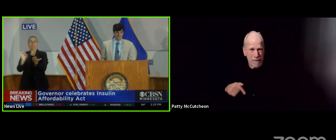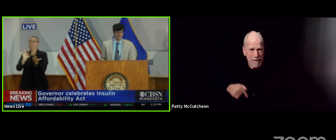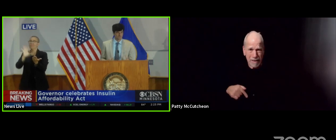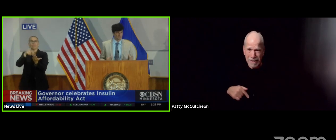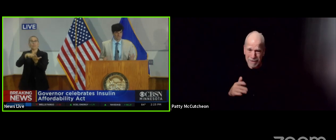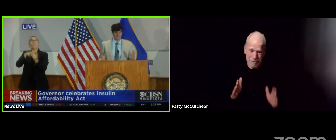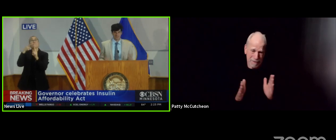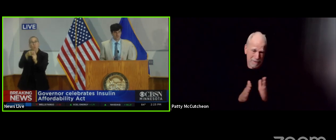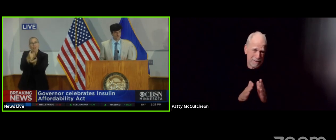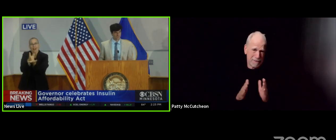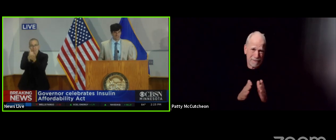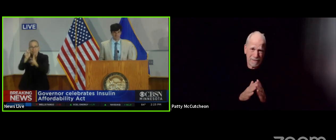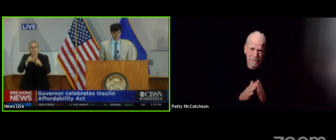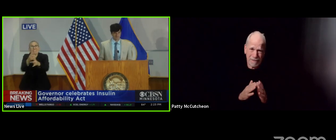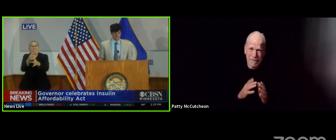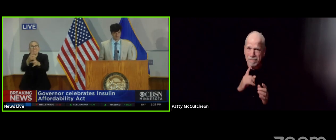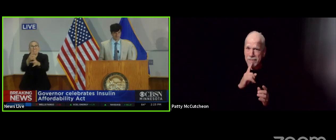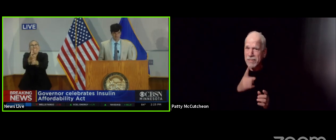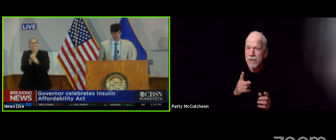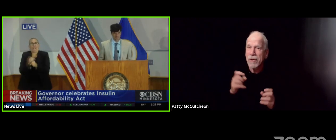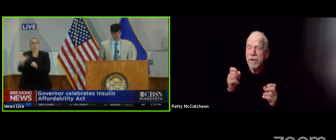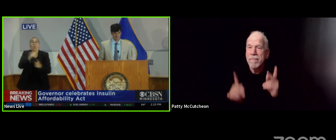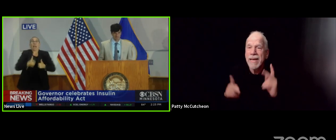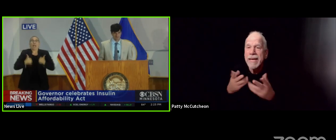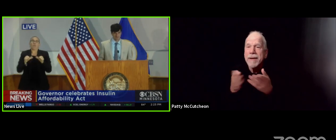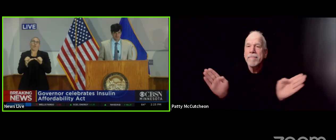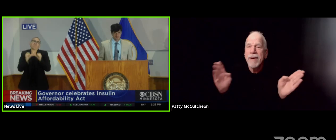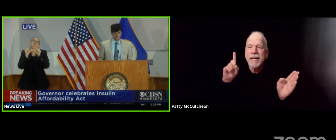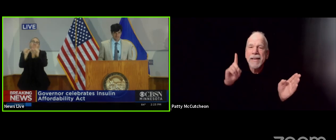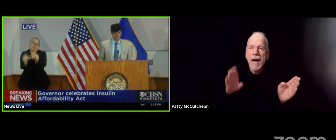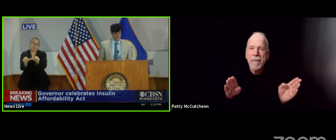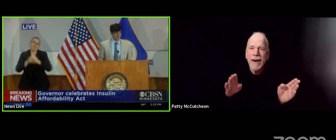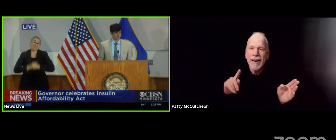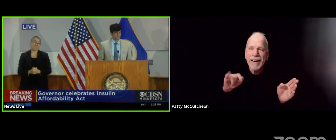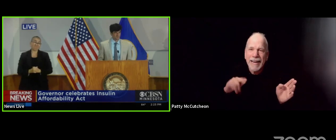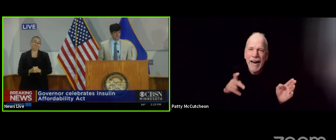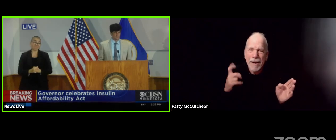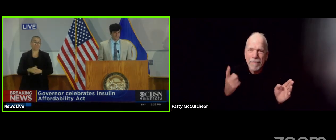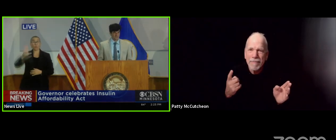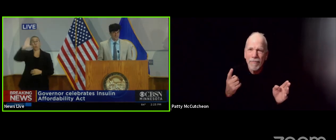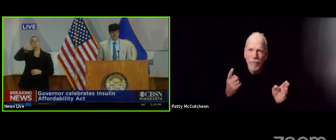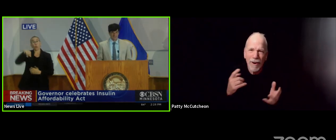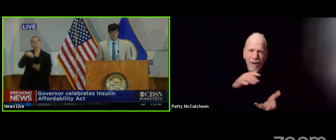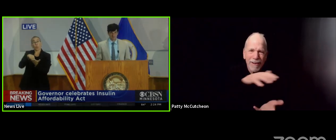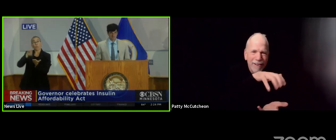THIS BILL DOESN'T LOWER THE COST OF INSULIN. AND THAT'S A PROBLEM. AND I'VE COMMITTED TO